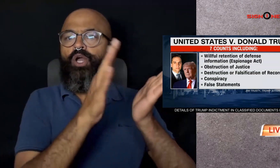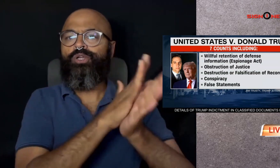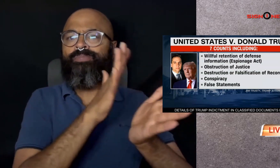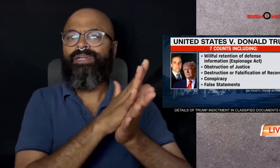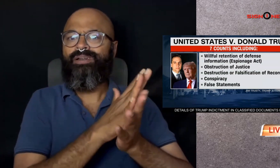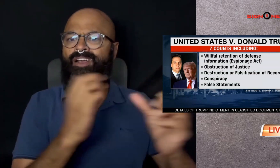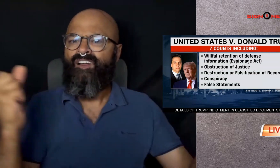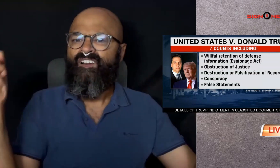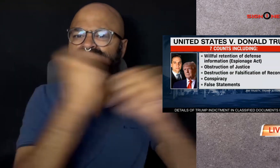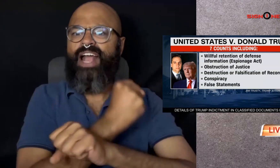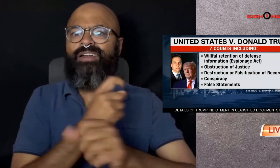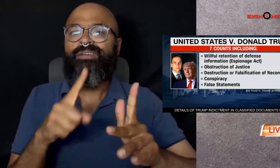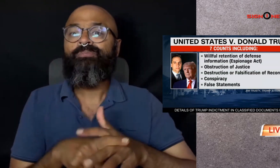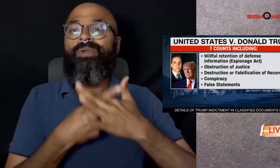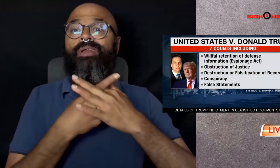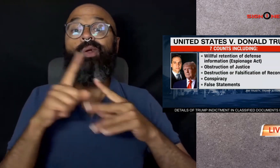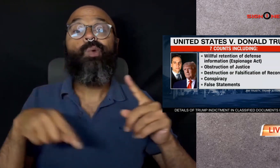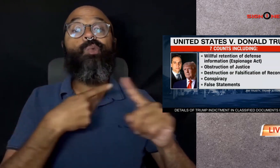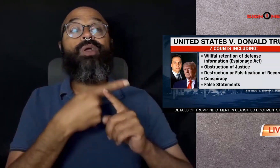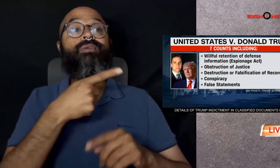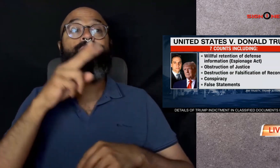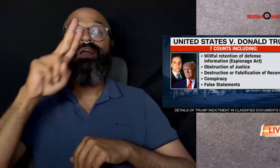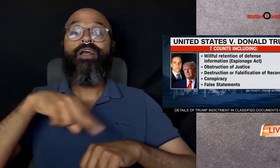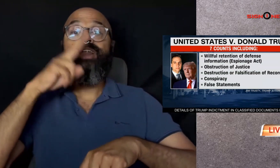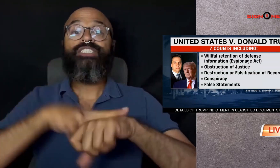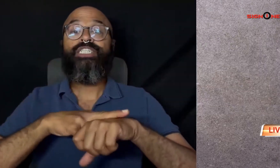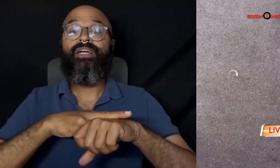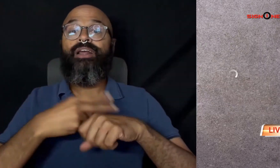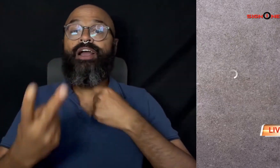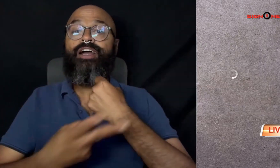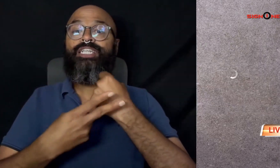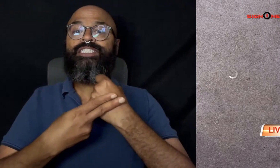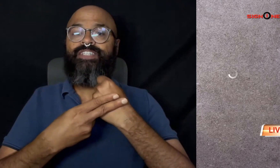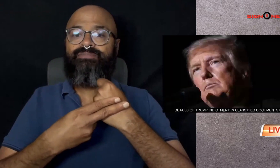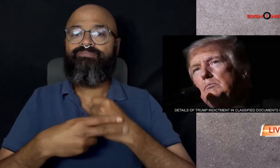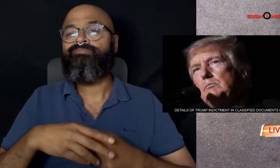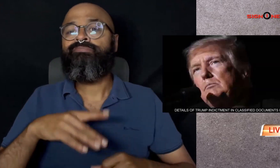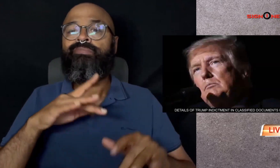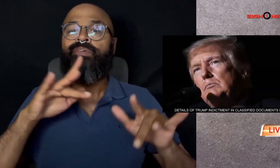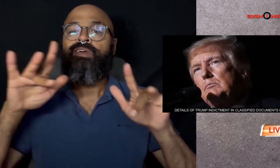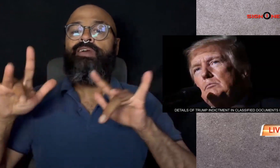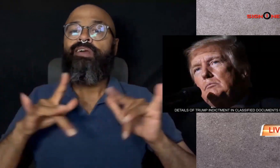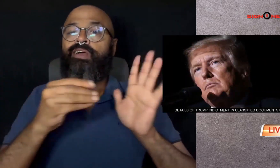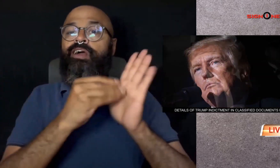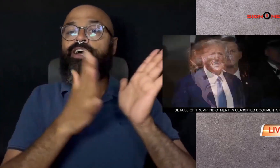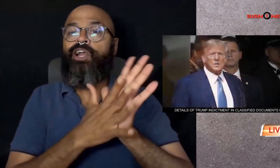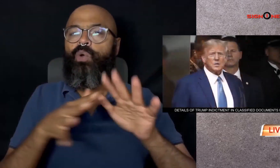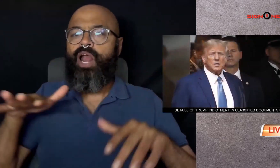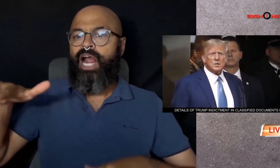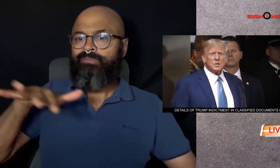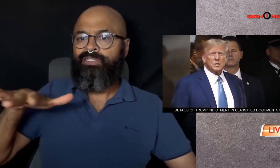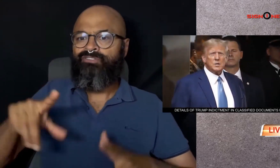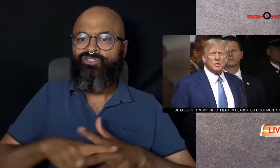the classified documents fight began in May 2021 when the national archives